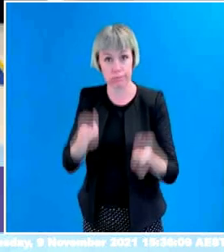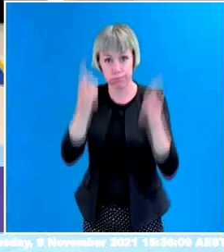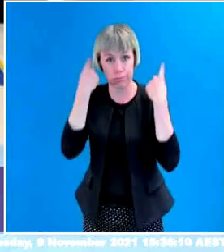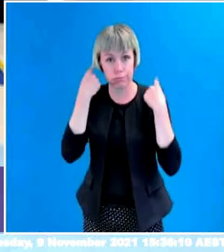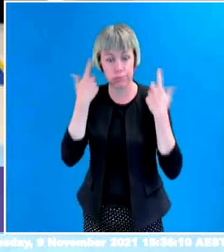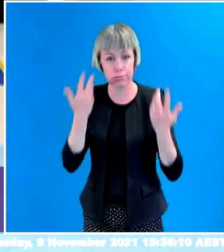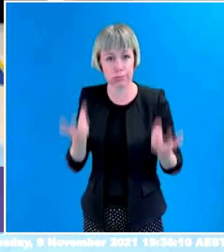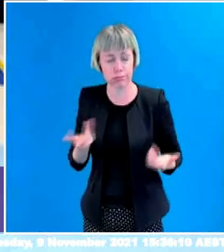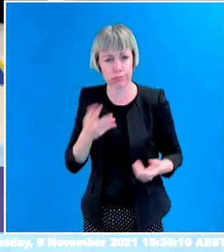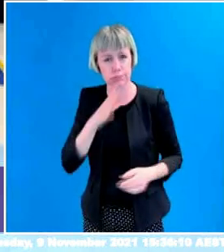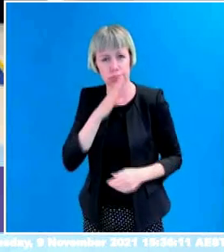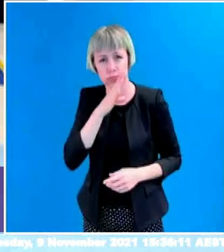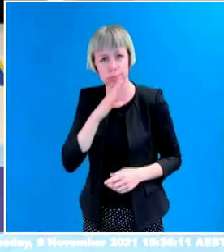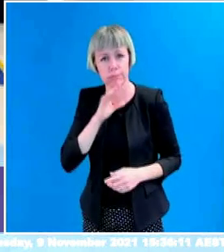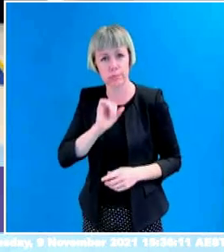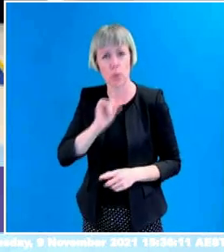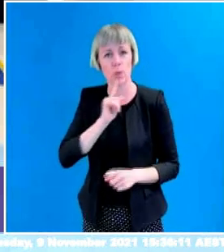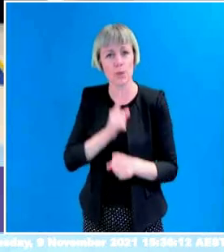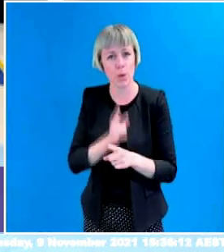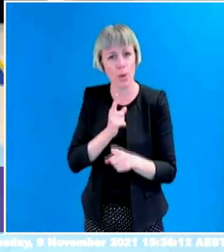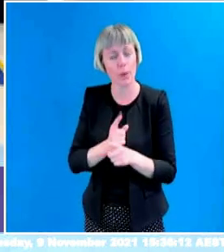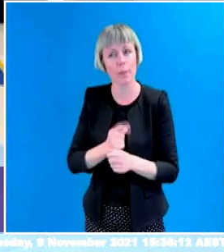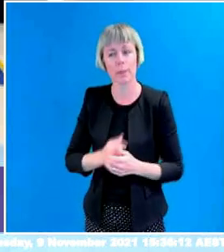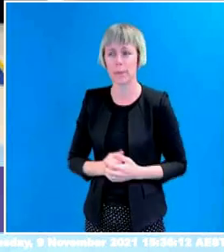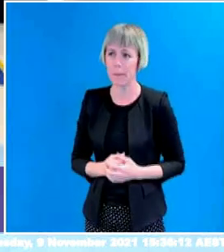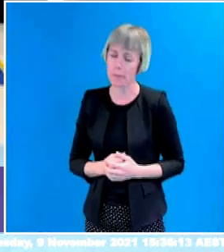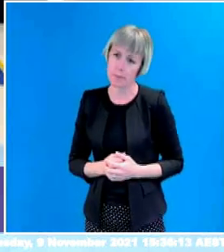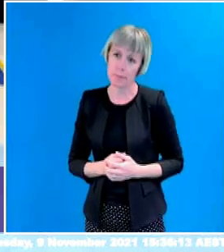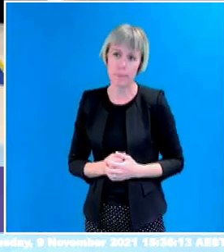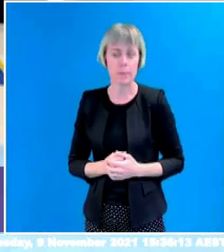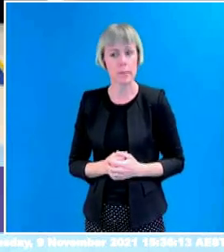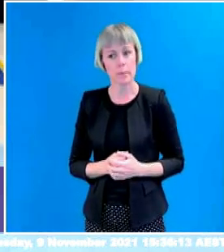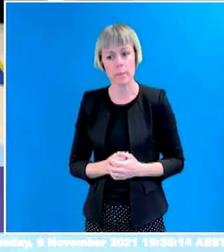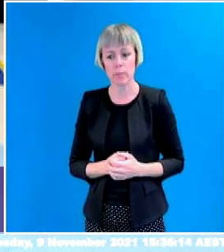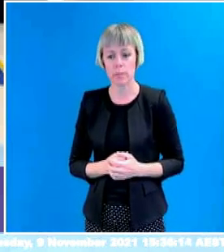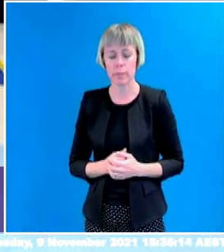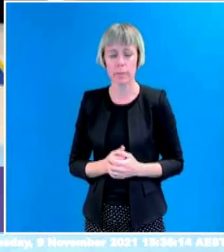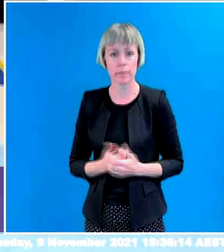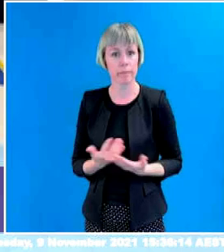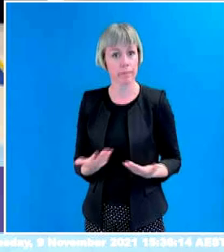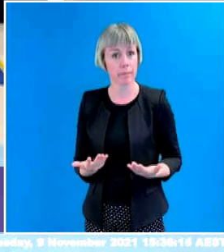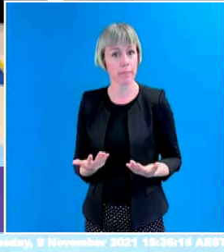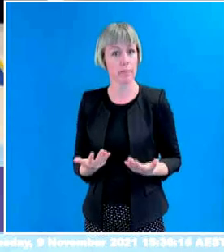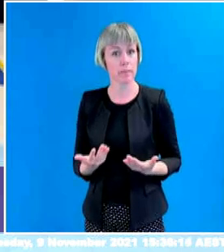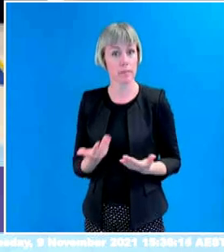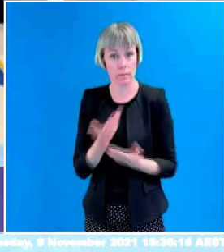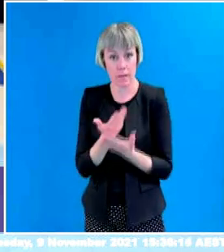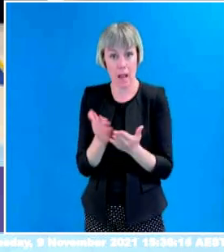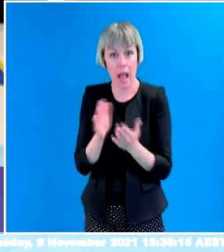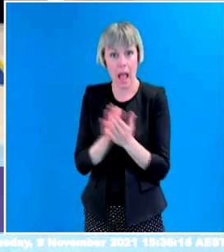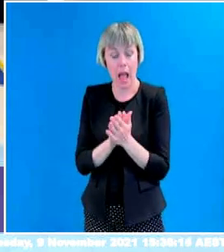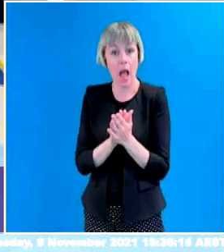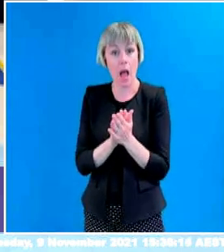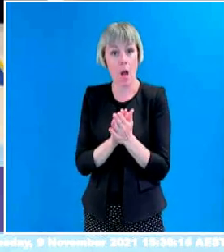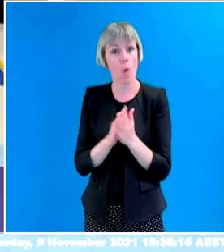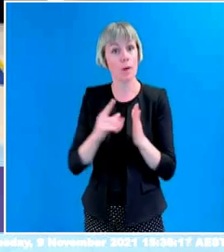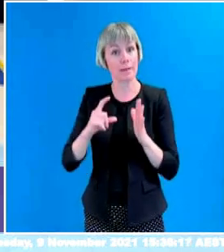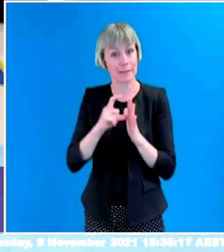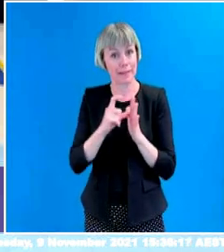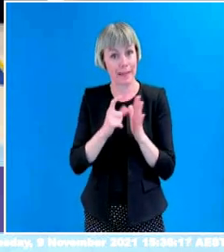But the way the Act is set up in relation to the discrimination